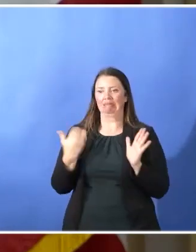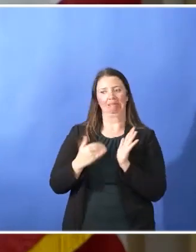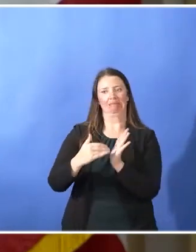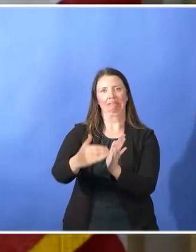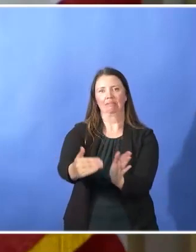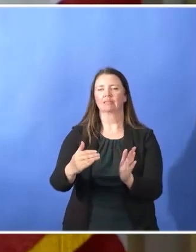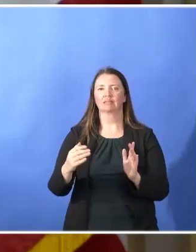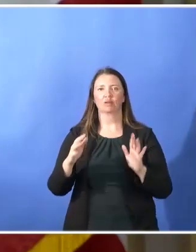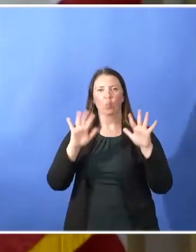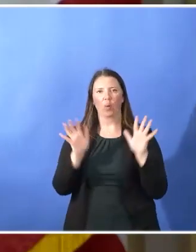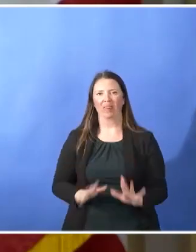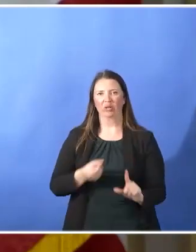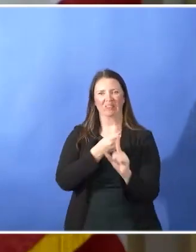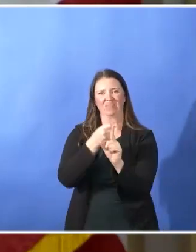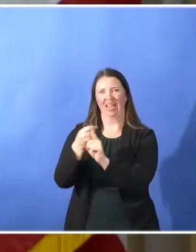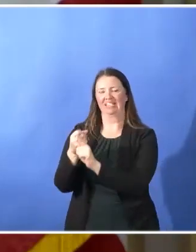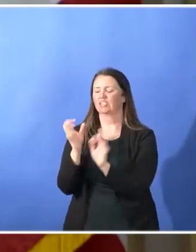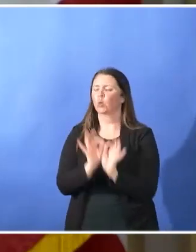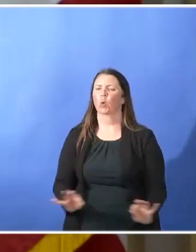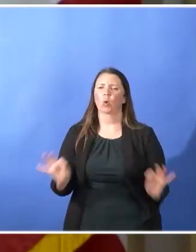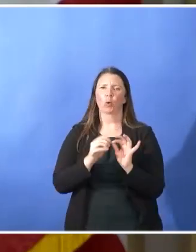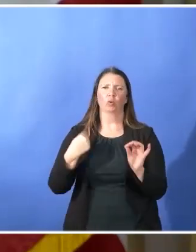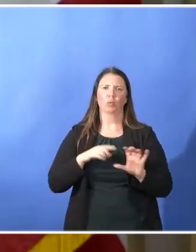RESPONSIBLE FOR THESE EFFORTS TO MAKE THESE ALERTS CLEARER